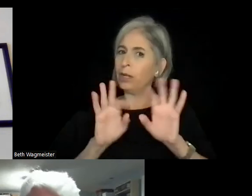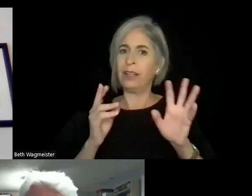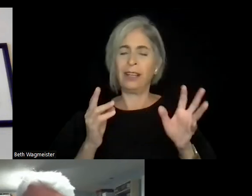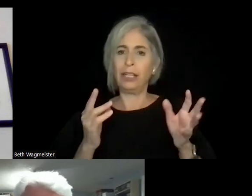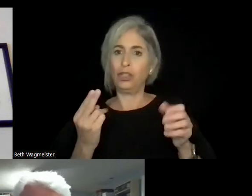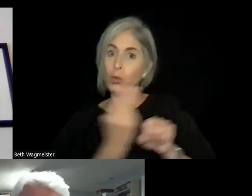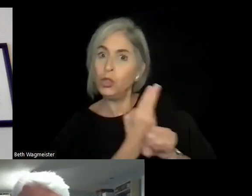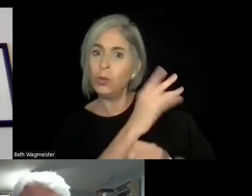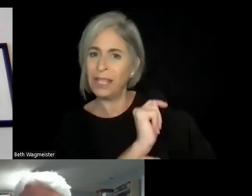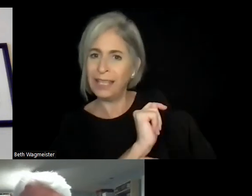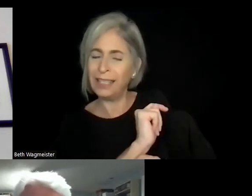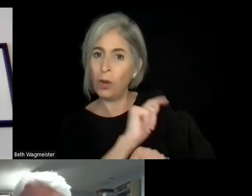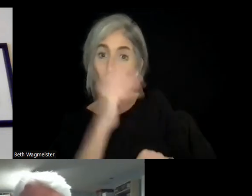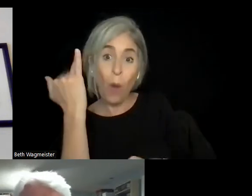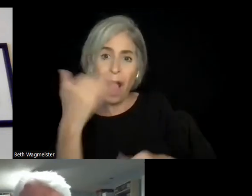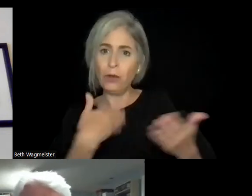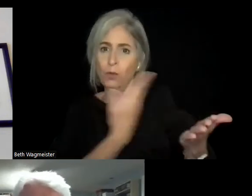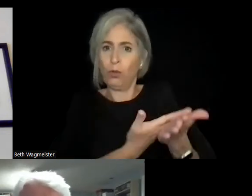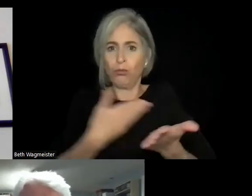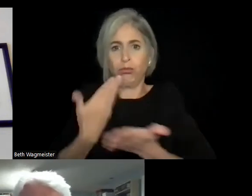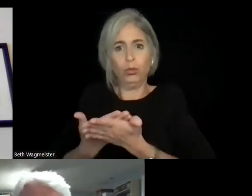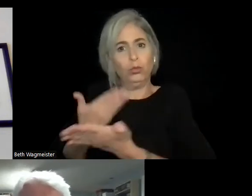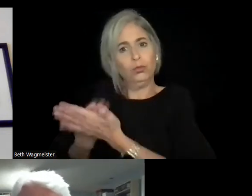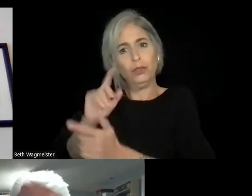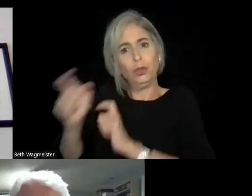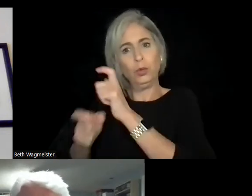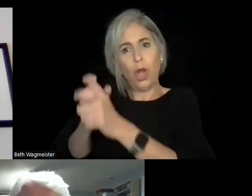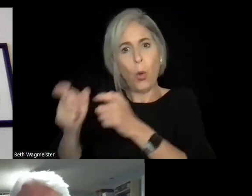that one day neurotechnology will become affordable, it is very